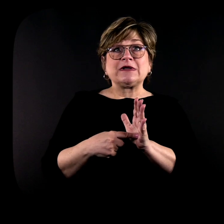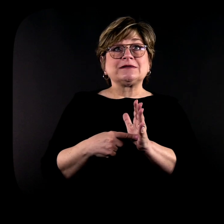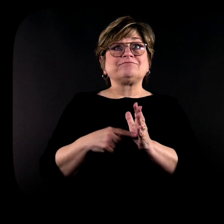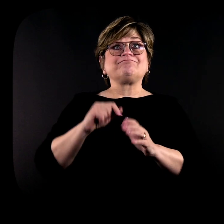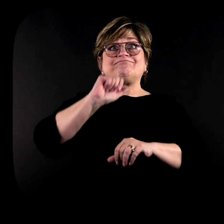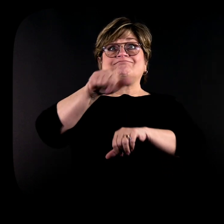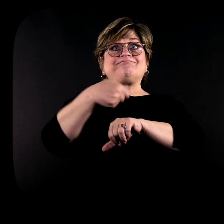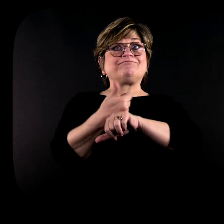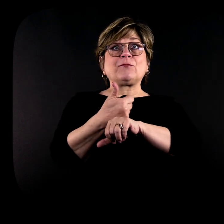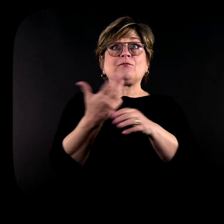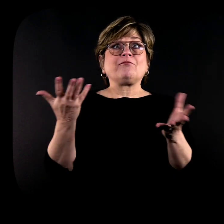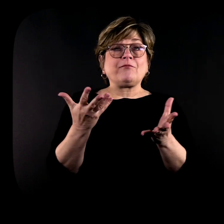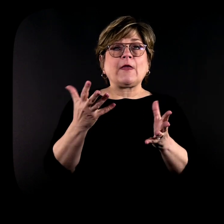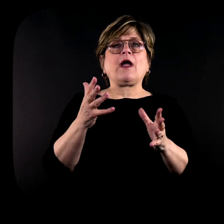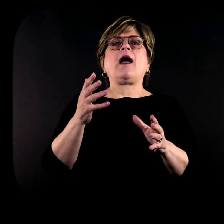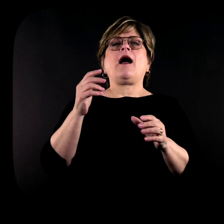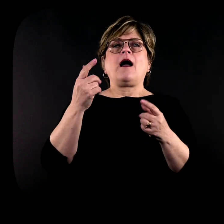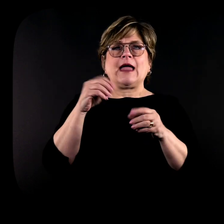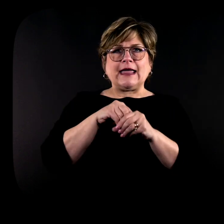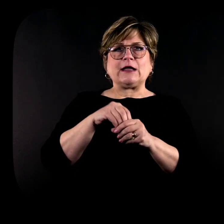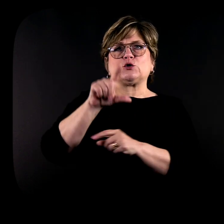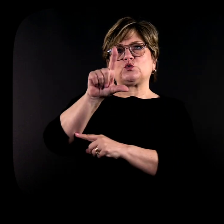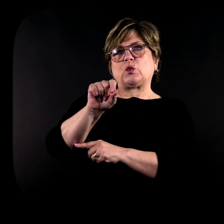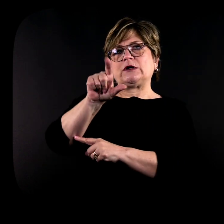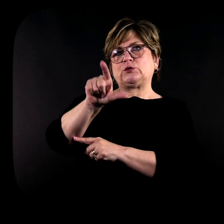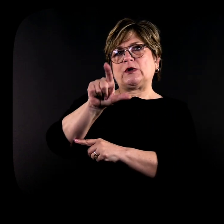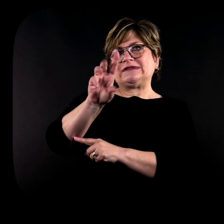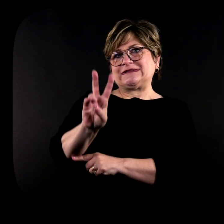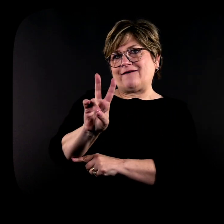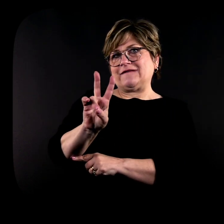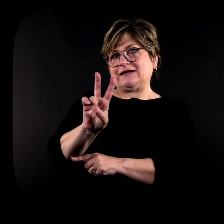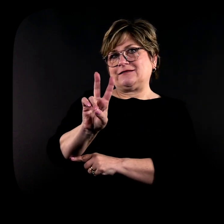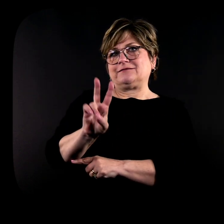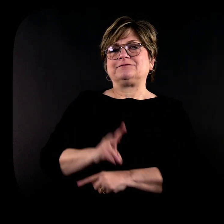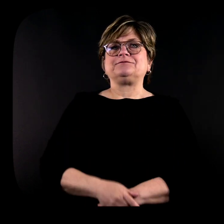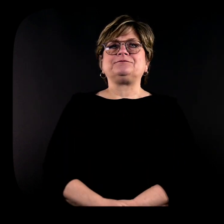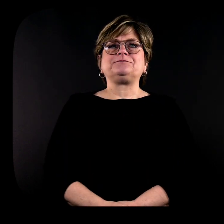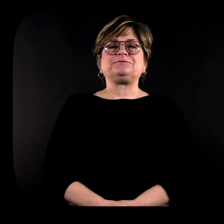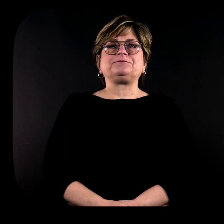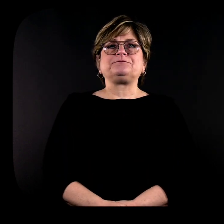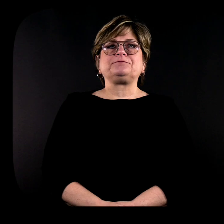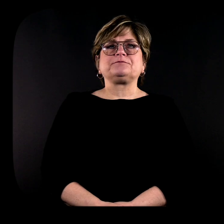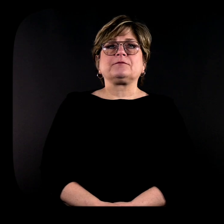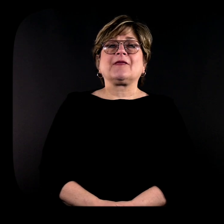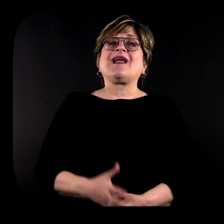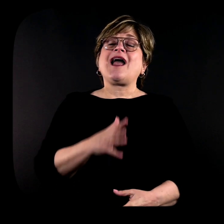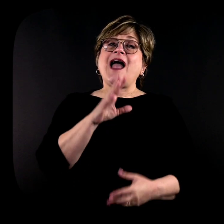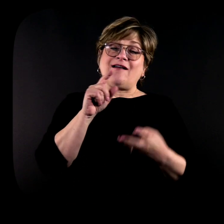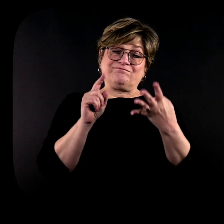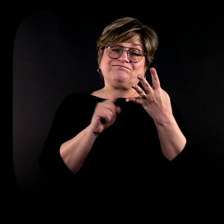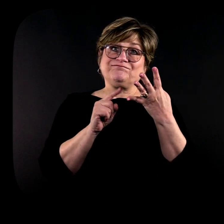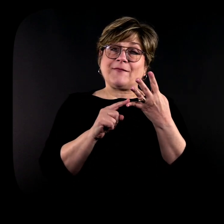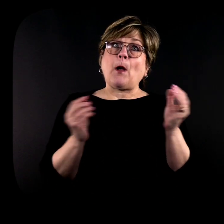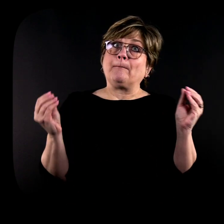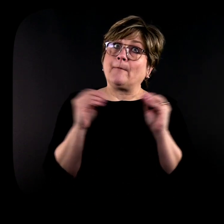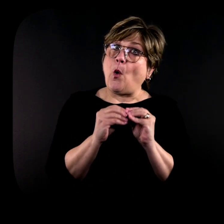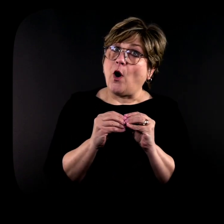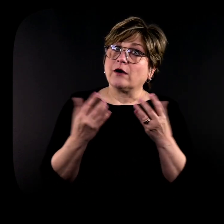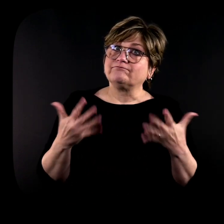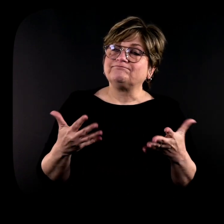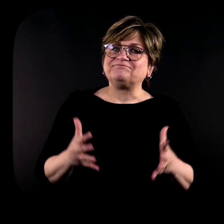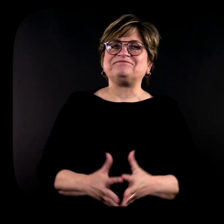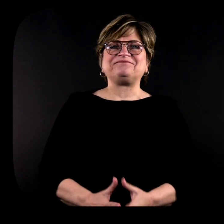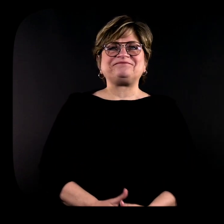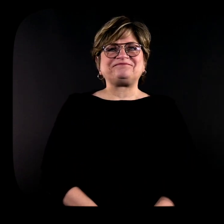take effect in 2027 • And more!